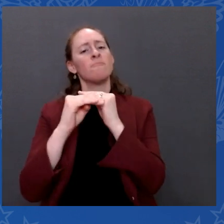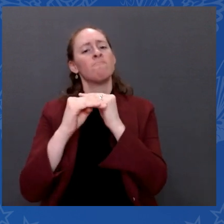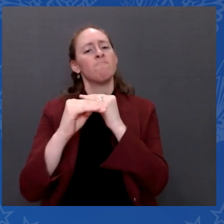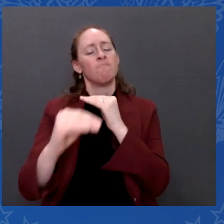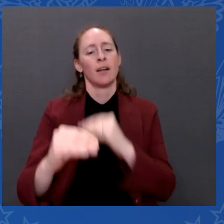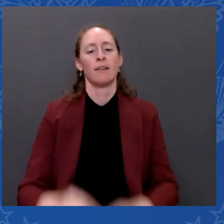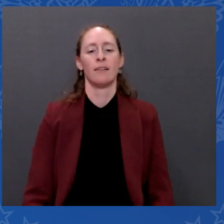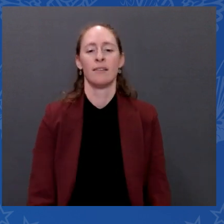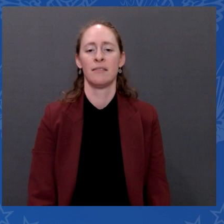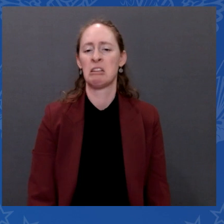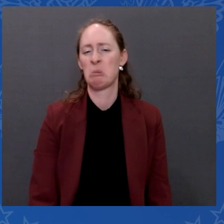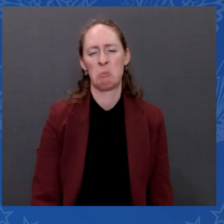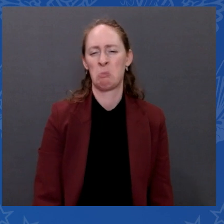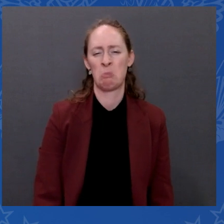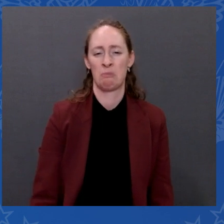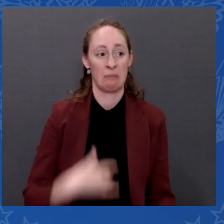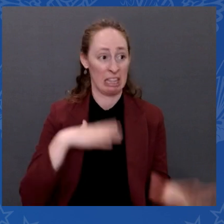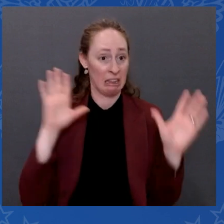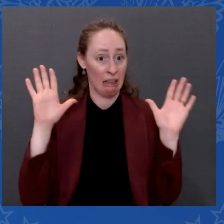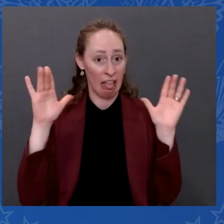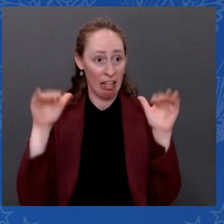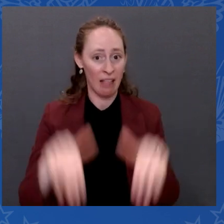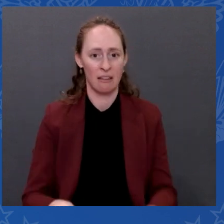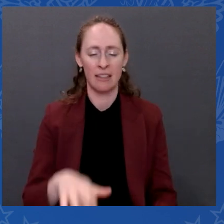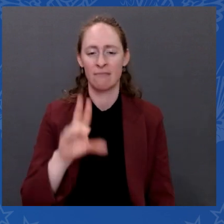The Press: Feel better. The President: Thank you.